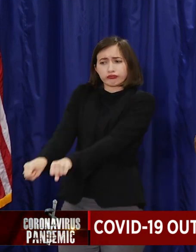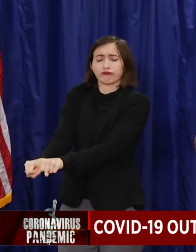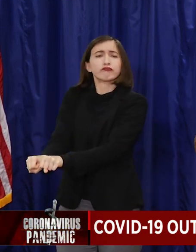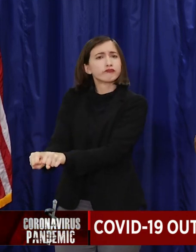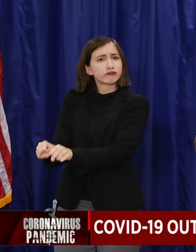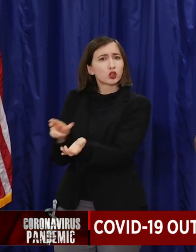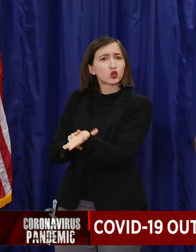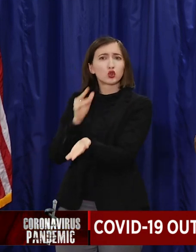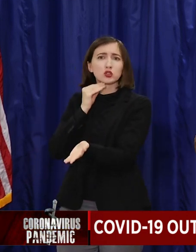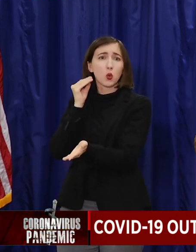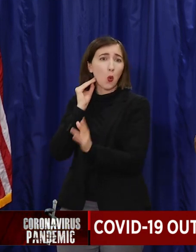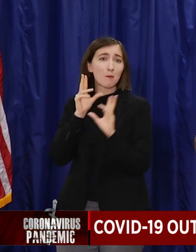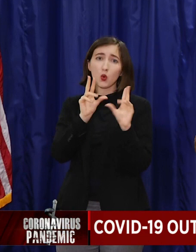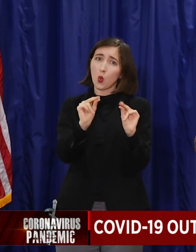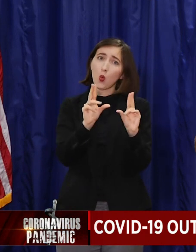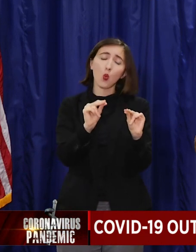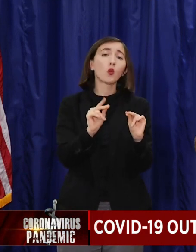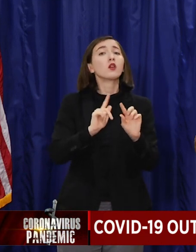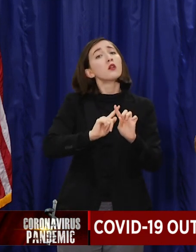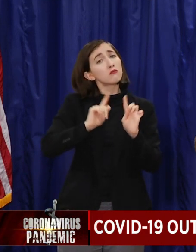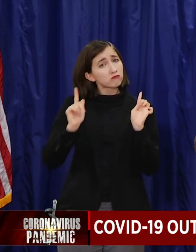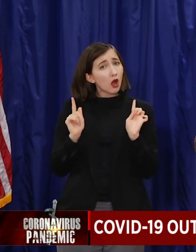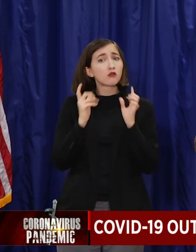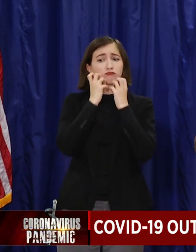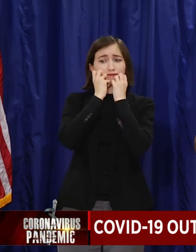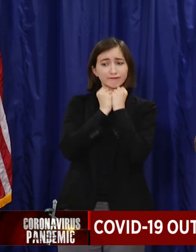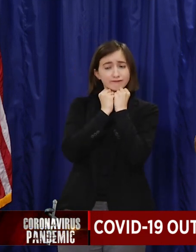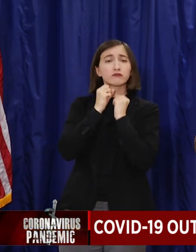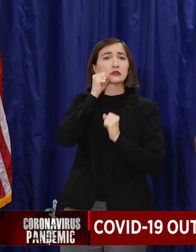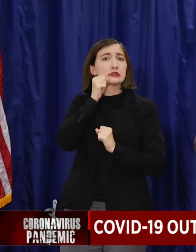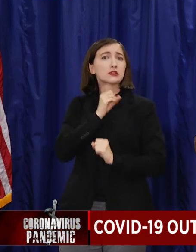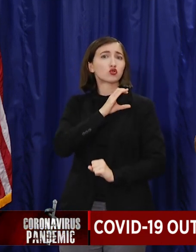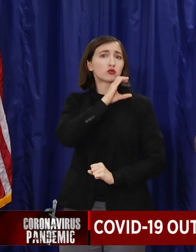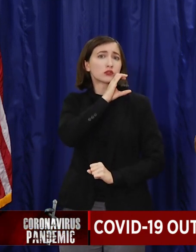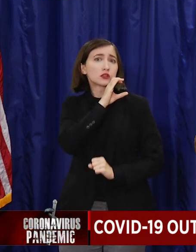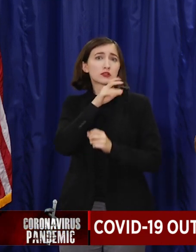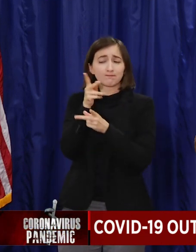IT'S HARD TO SHOW YOUR APPRECIATION FOR PEOPLE WHILE PRACTICING APPRECIATION FOR PEOPLE WHILE PRACTICING SOCIAL DISTANCING. STILL AHEAD PRACTICING SOCIAL DISTANCING. STILL AHEAD WHAT NEW YORKERS ARE DOING TO